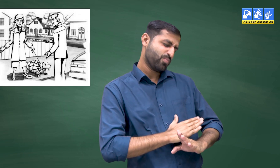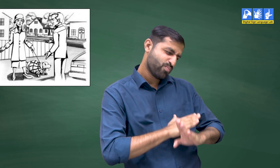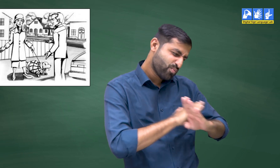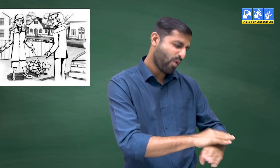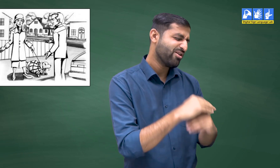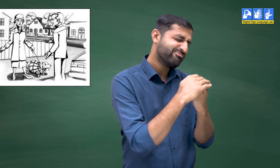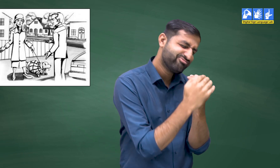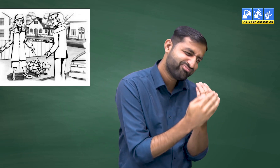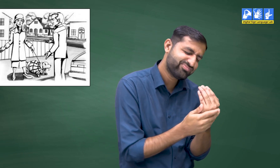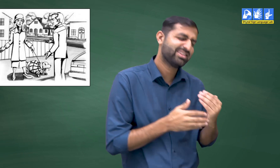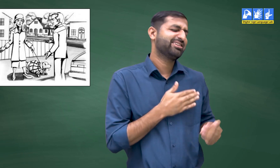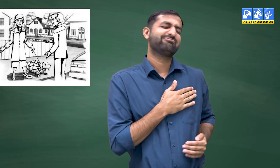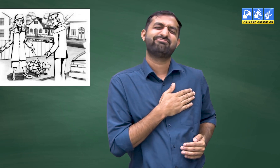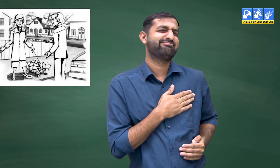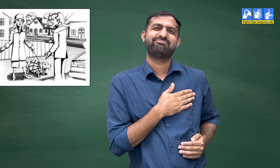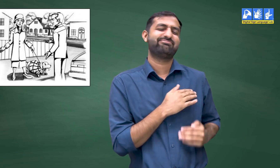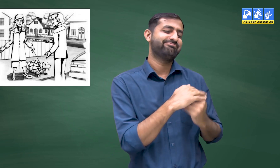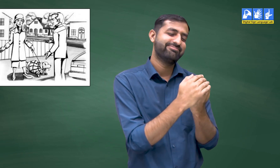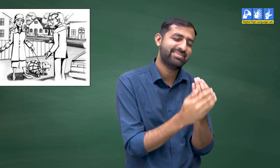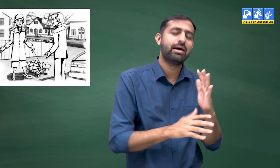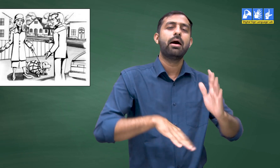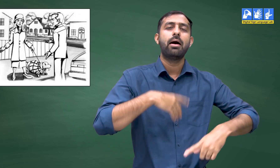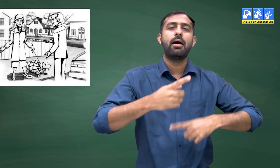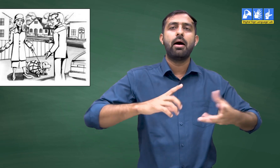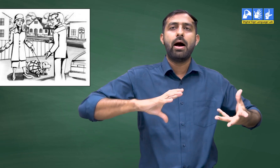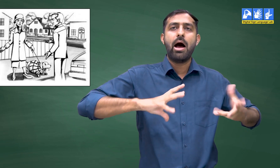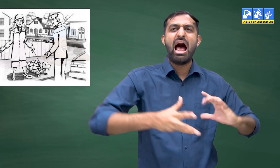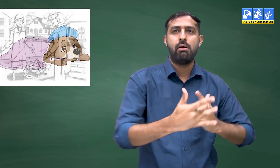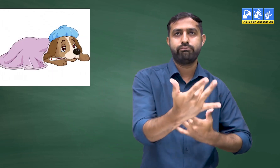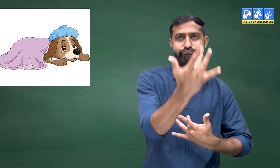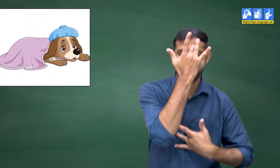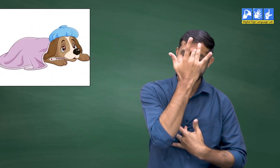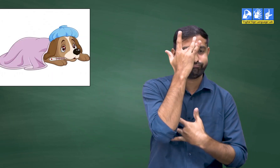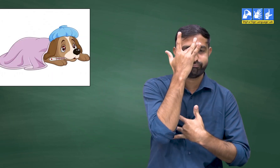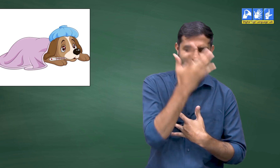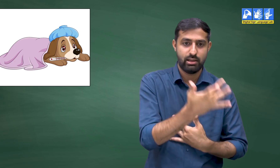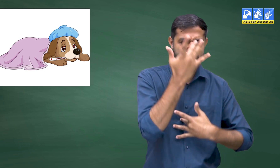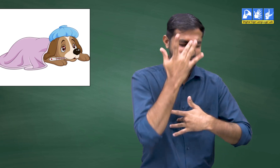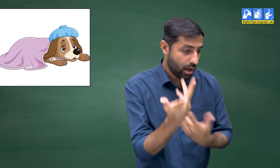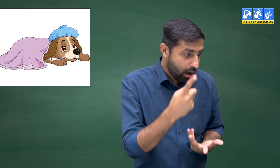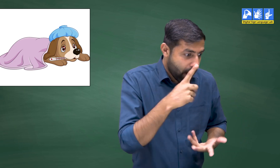Because she loved Tricki endlessly. Eventually Tricki fell ill.